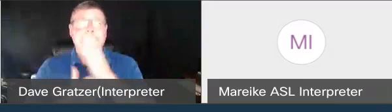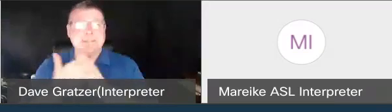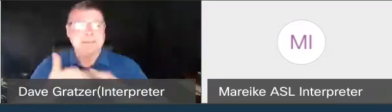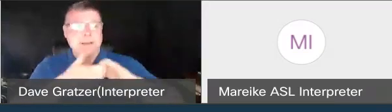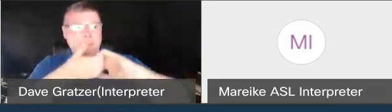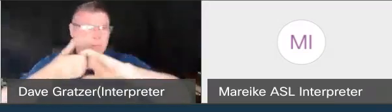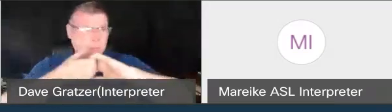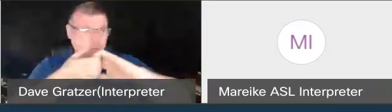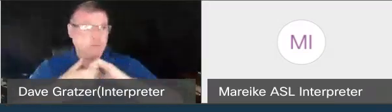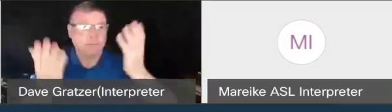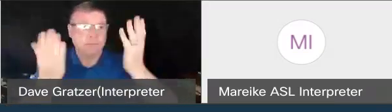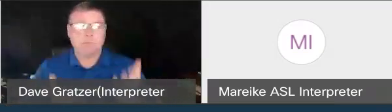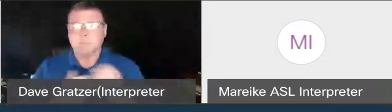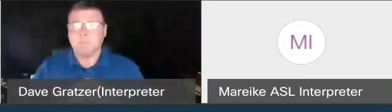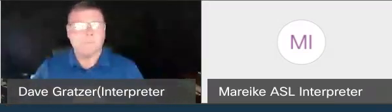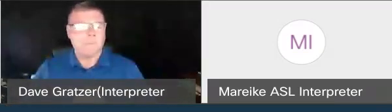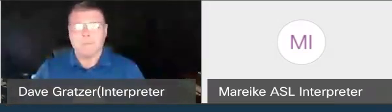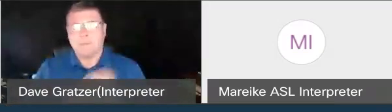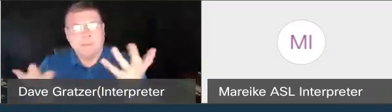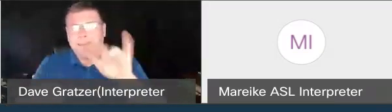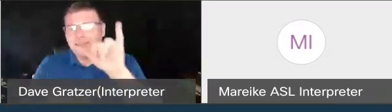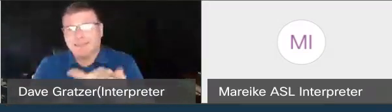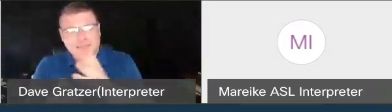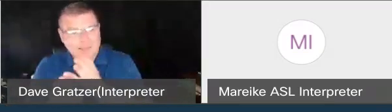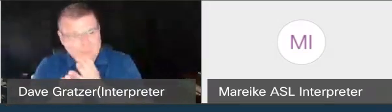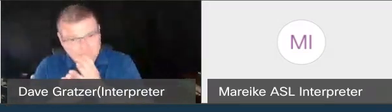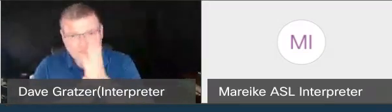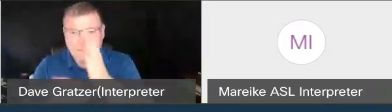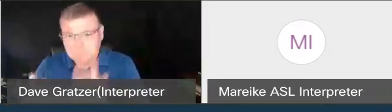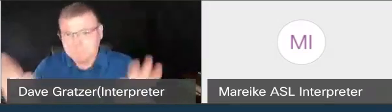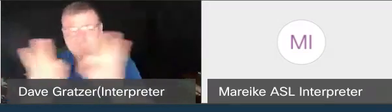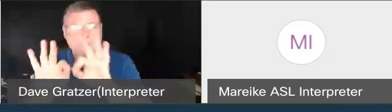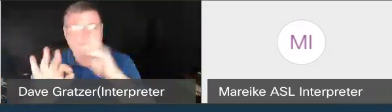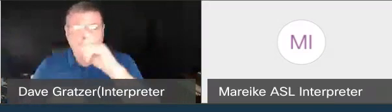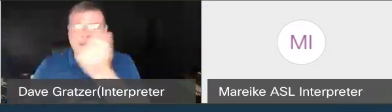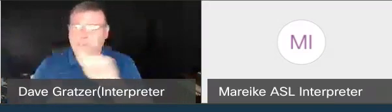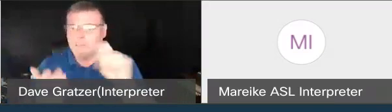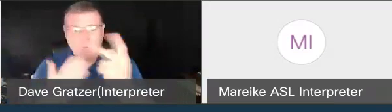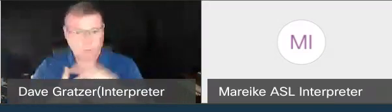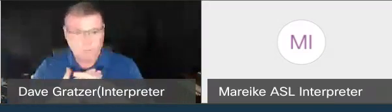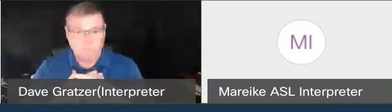Um, you know, partnerships are the main key to any of these programs. Um, you have to maintain them.